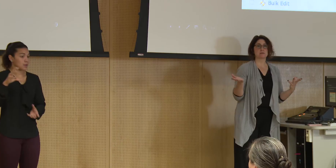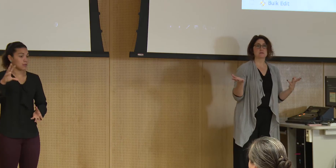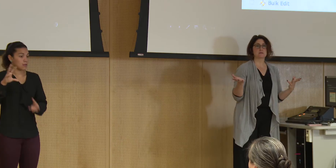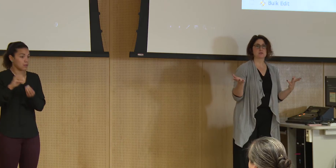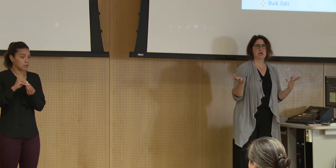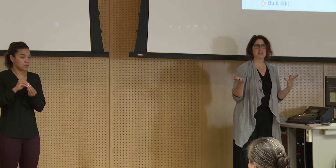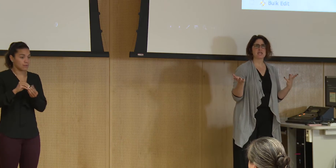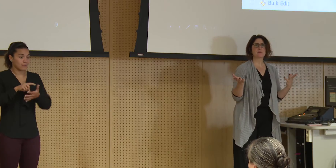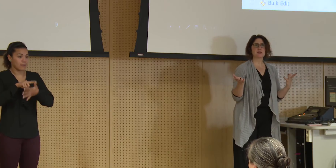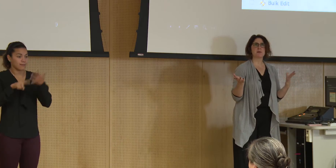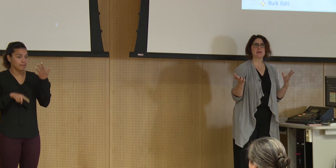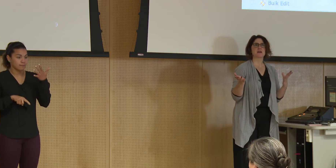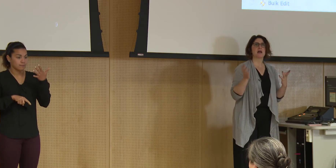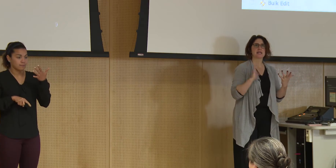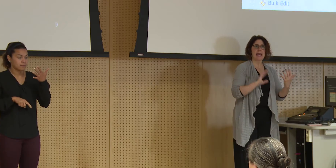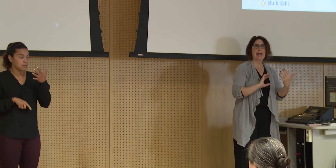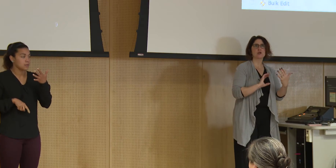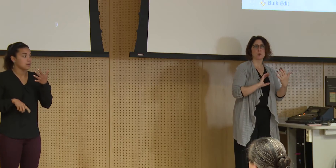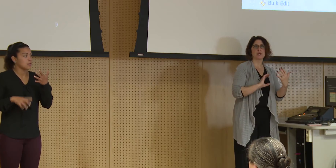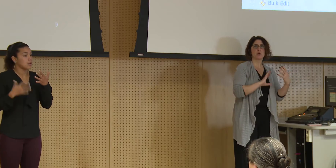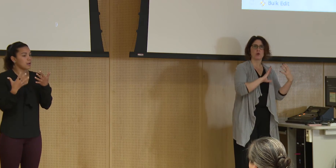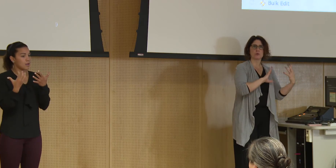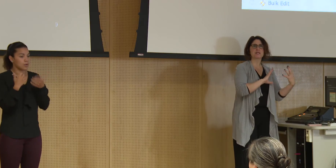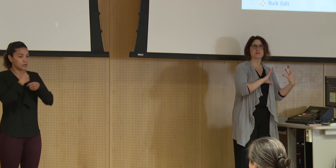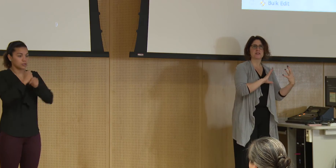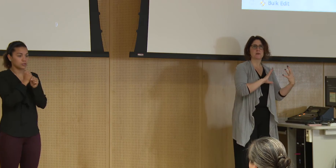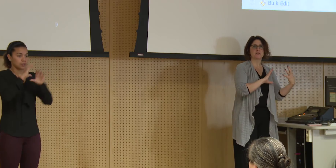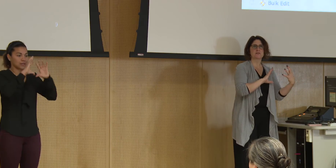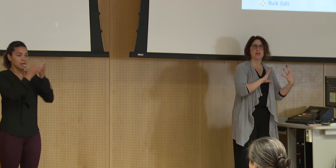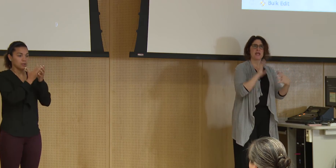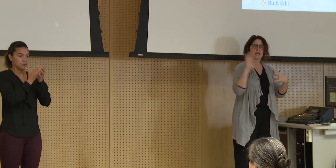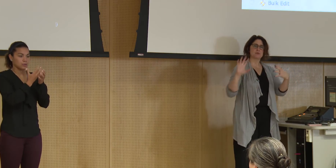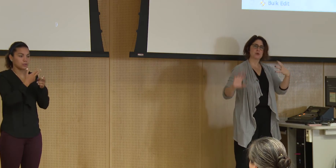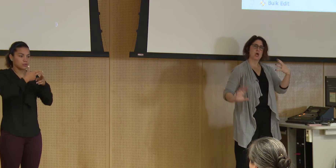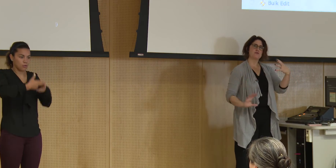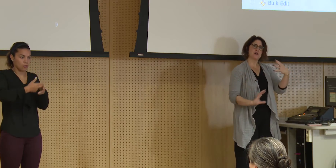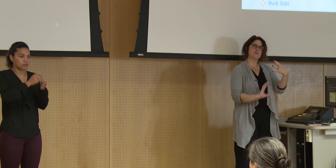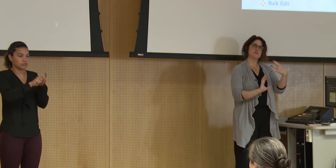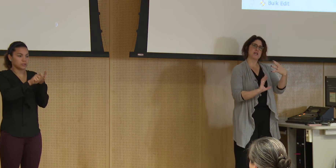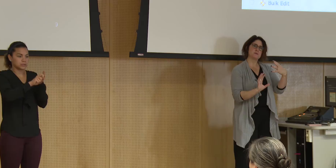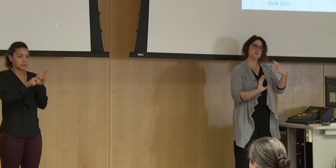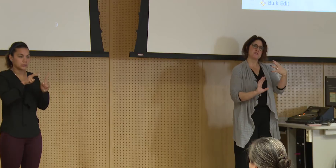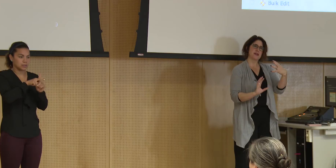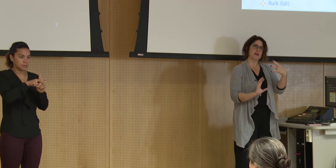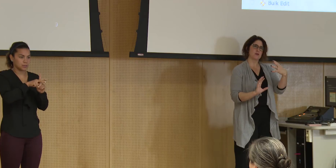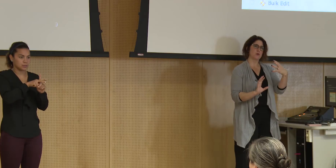So I think I'm going to make a category called "written assignments" and put all five assignments in that category.